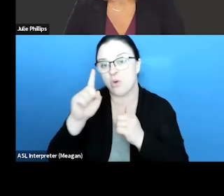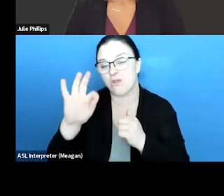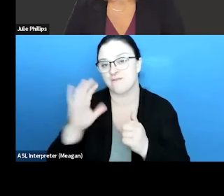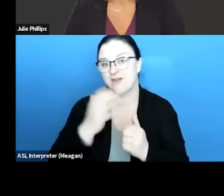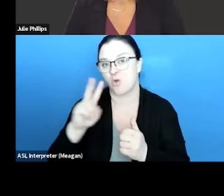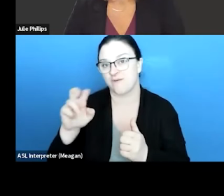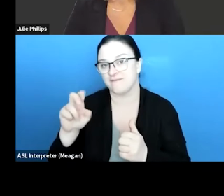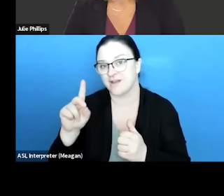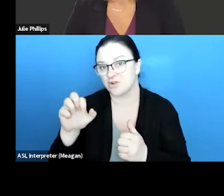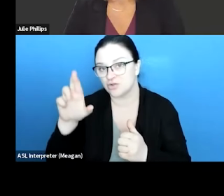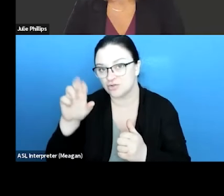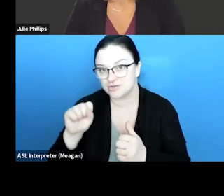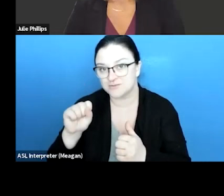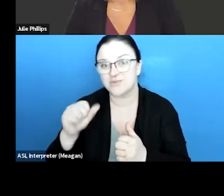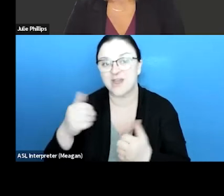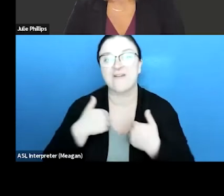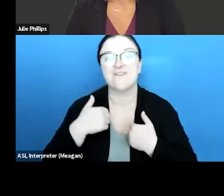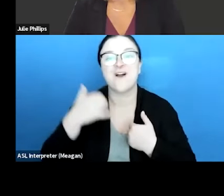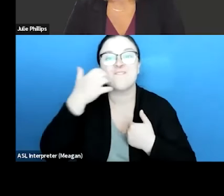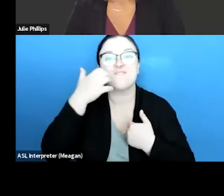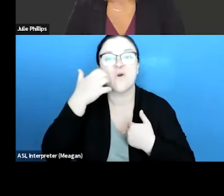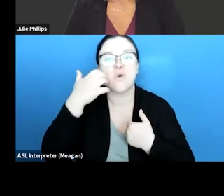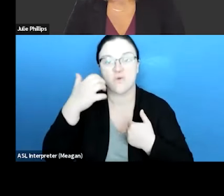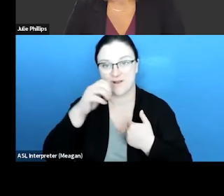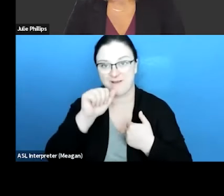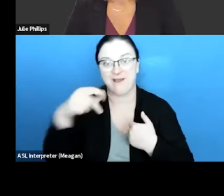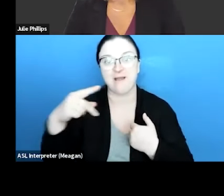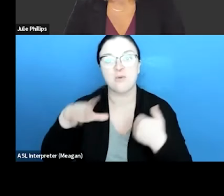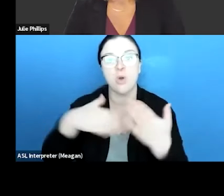is that there is a phone app that all of their mobile teams use